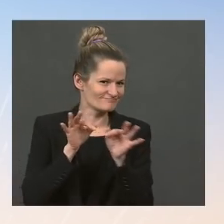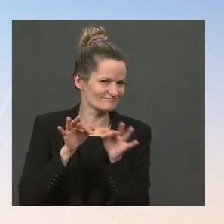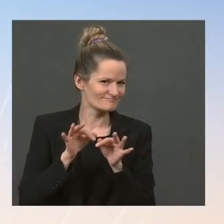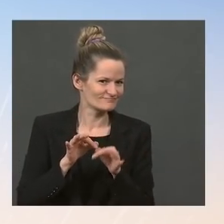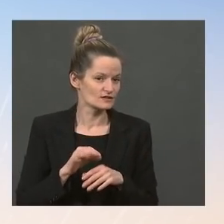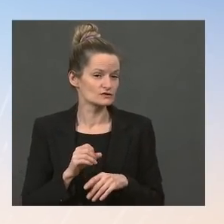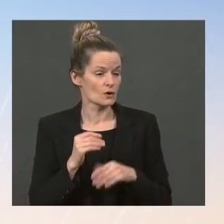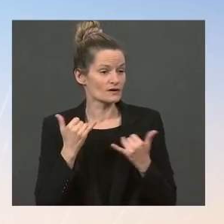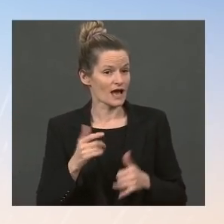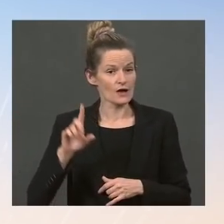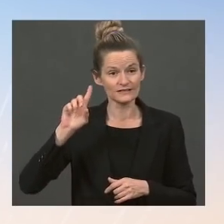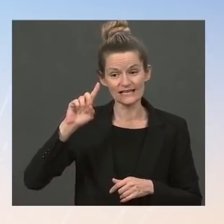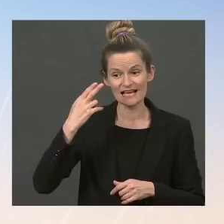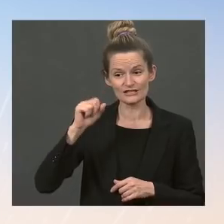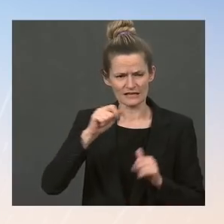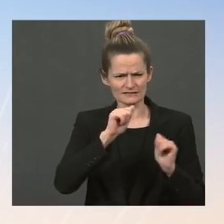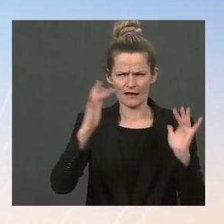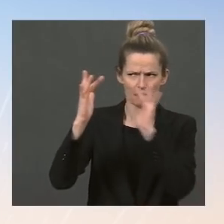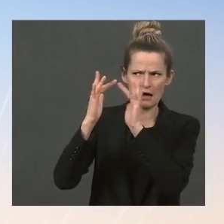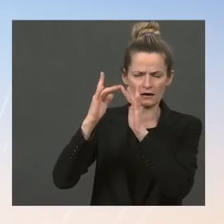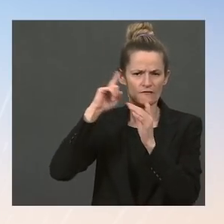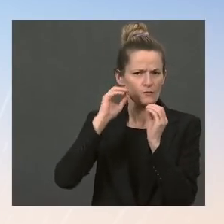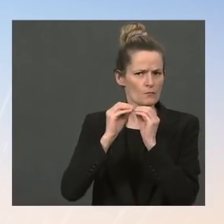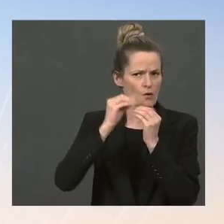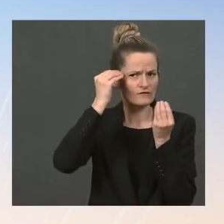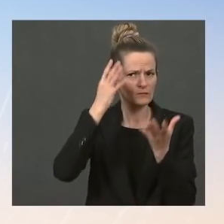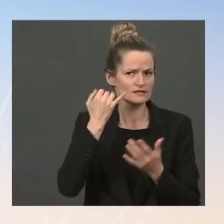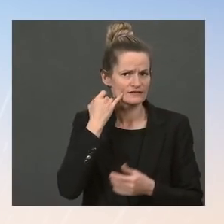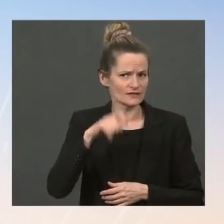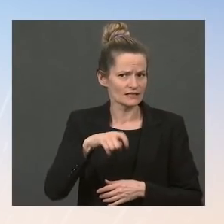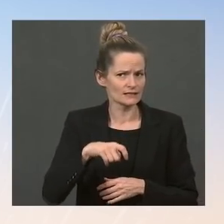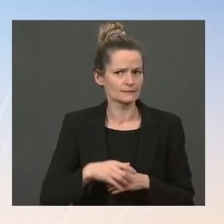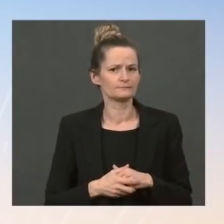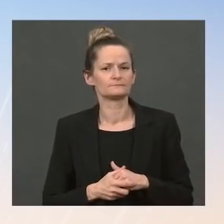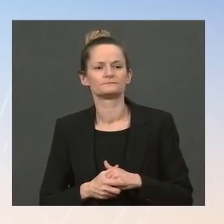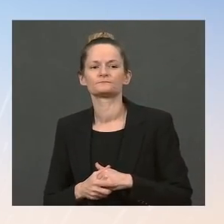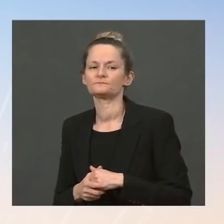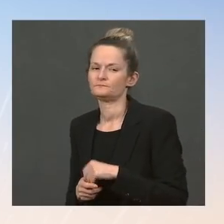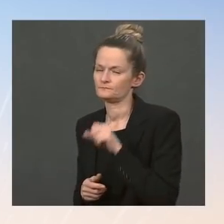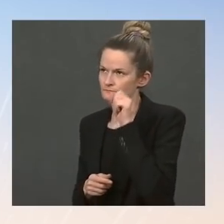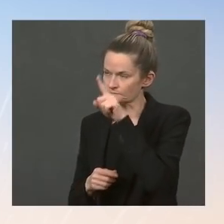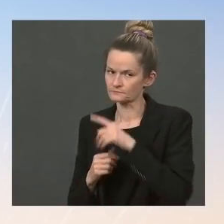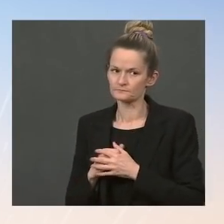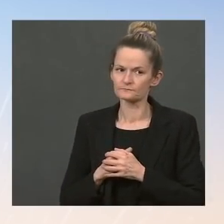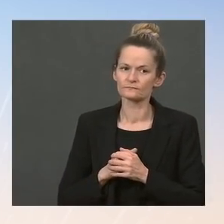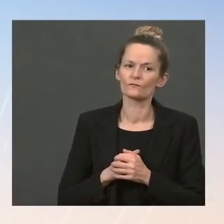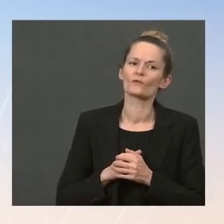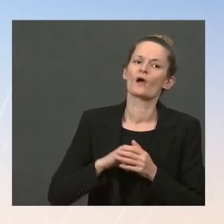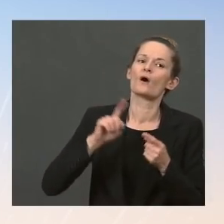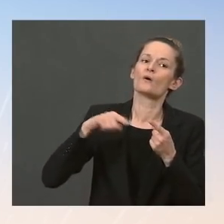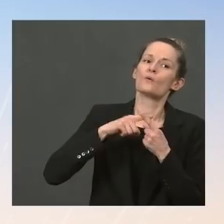The Press: And one follow-up on the ask by the administration to Congress for more than $6 billion in funding